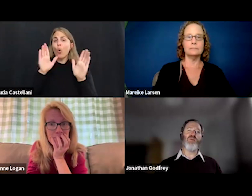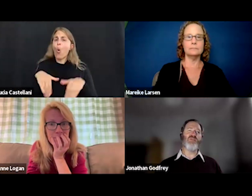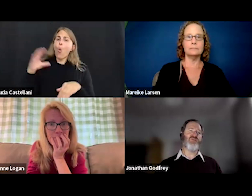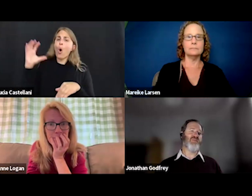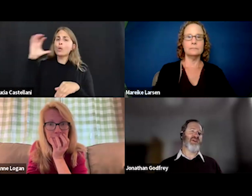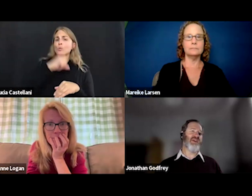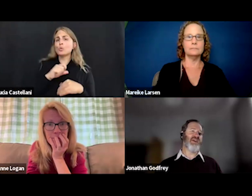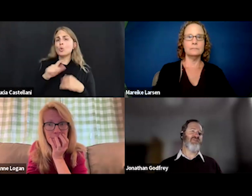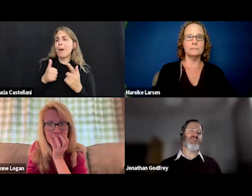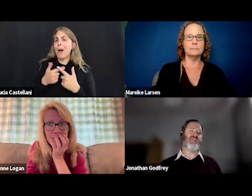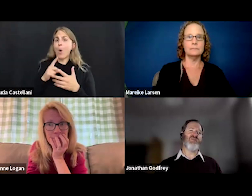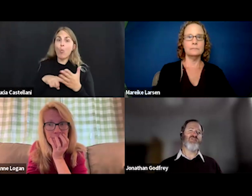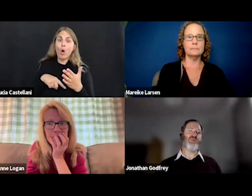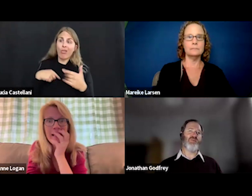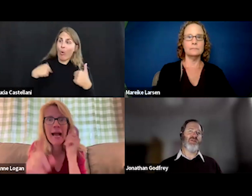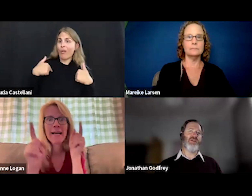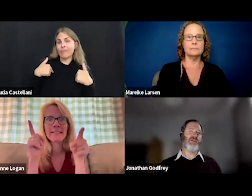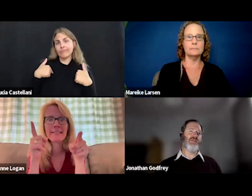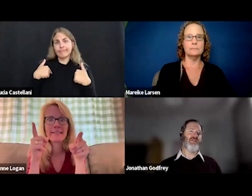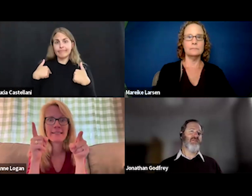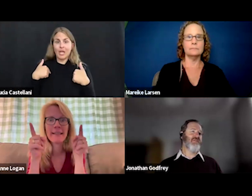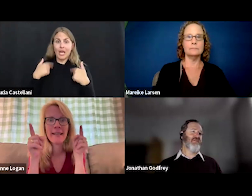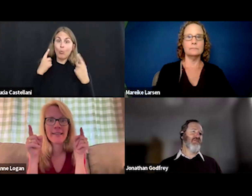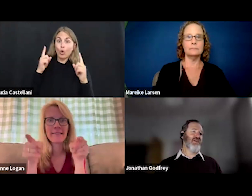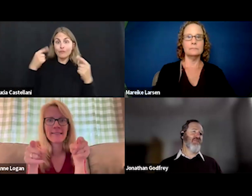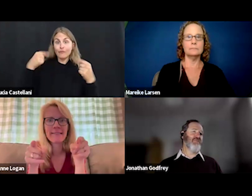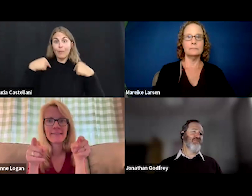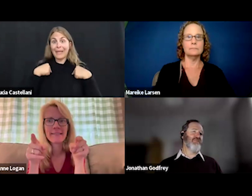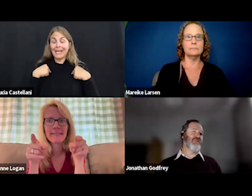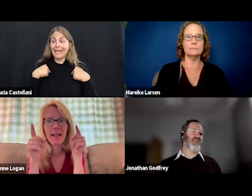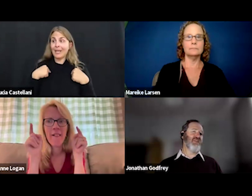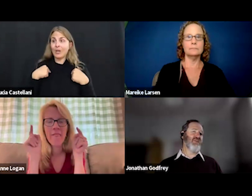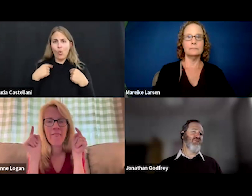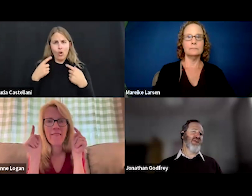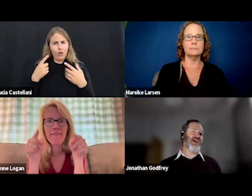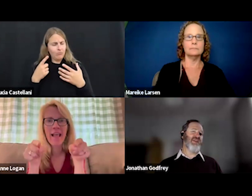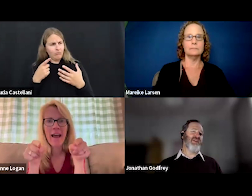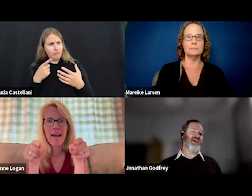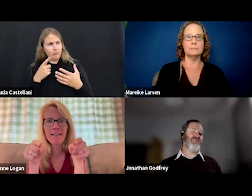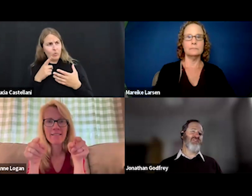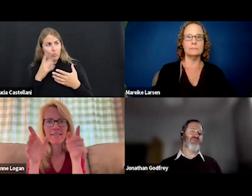works for me as an individual without engaging